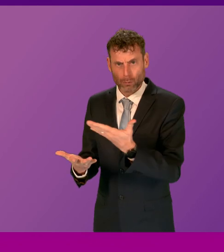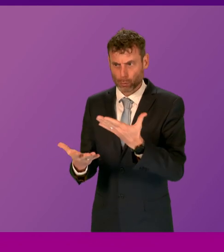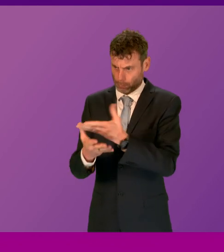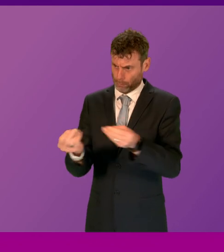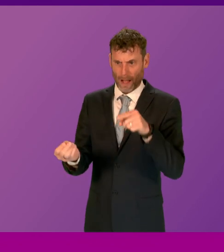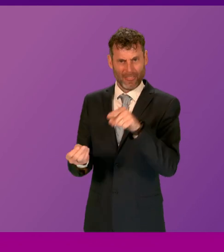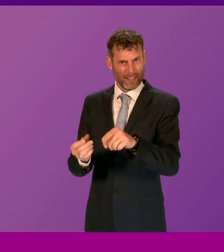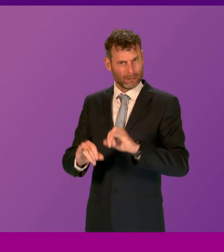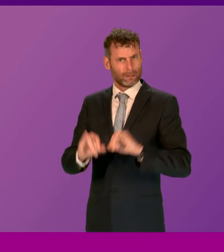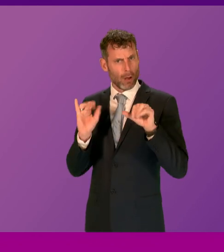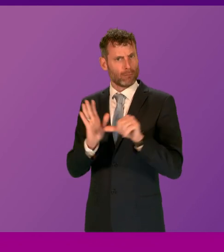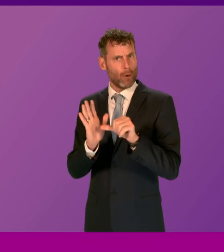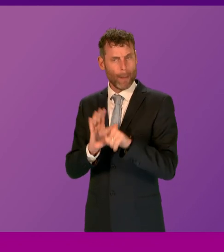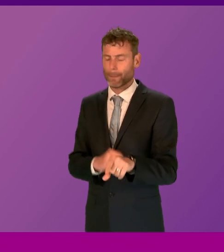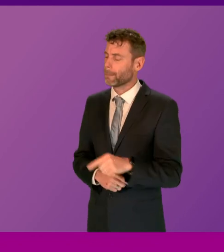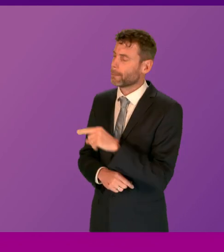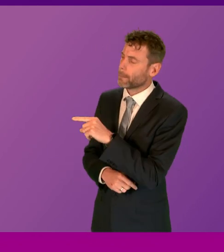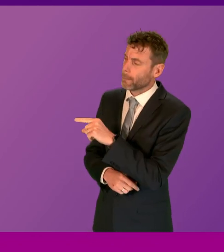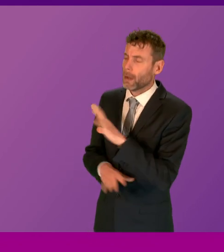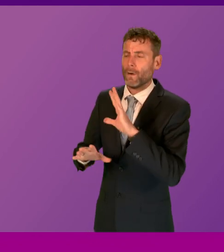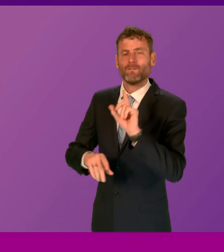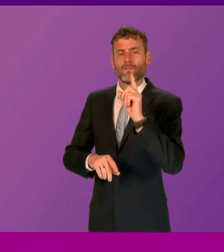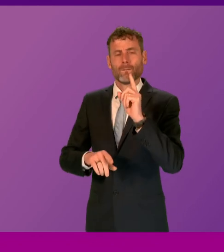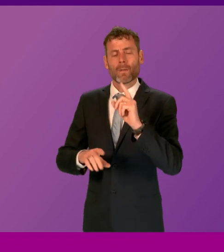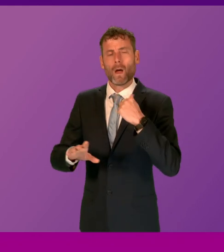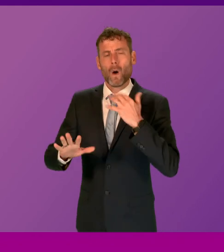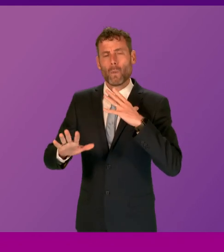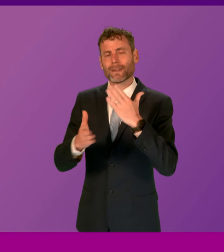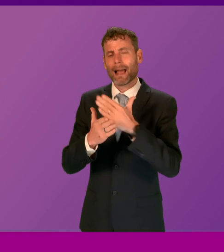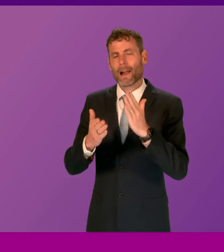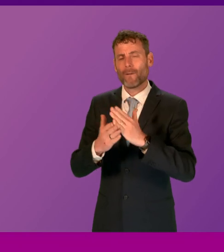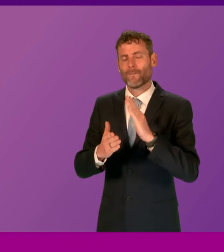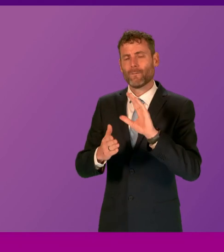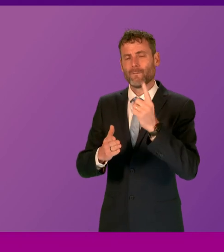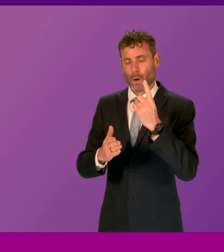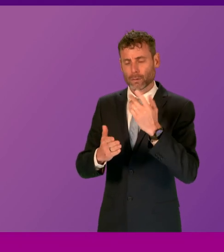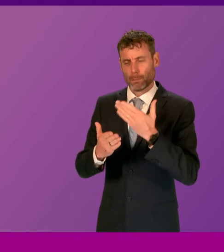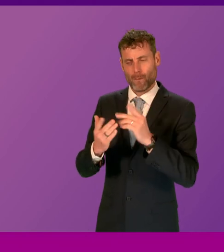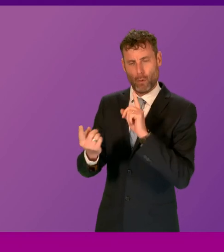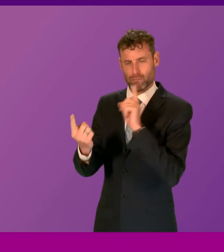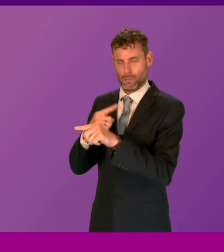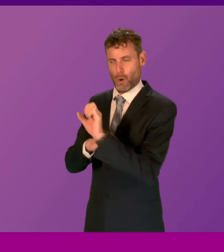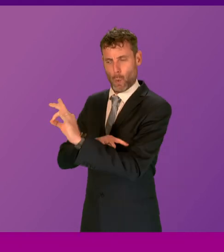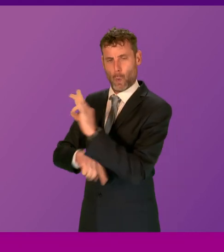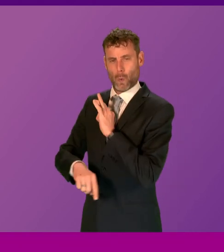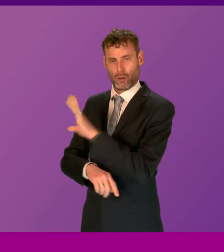Before I answer Douglas Ross’s question, I want to say, on behalf of the Scottish Government